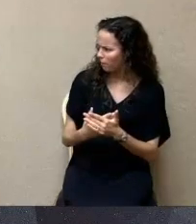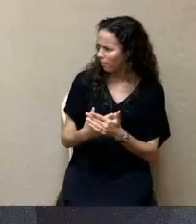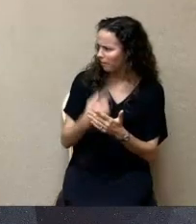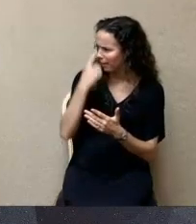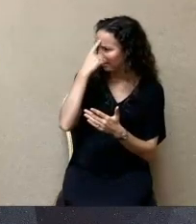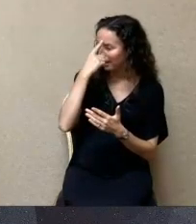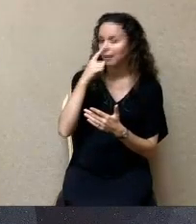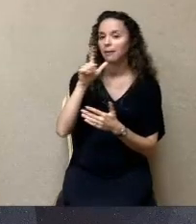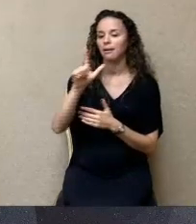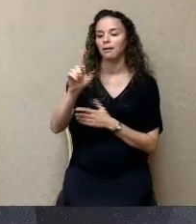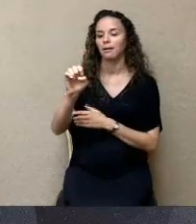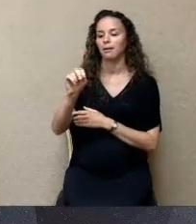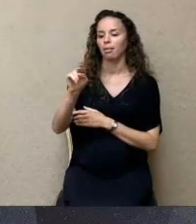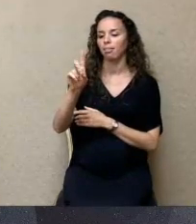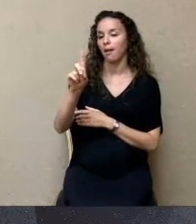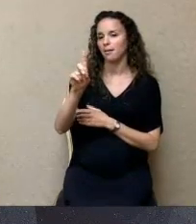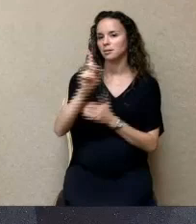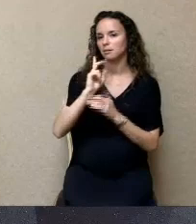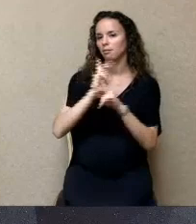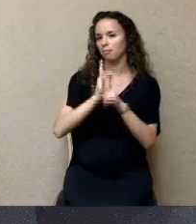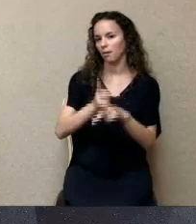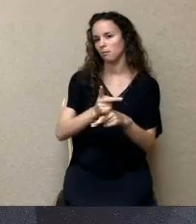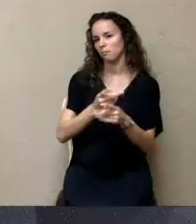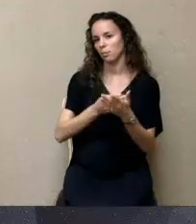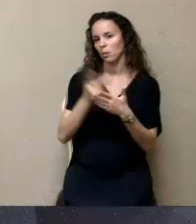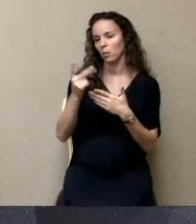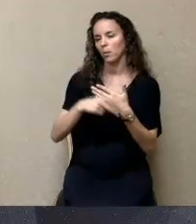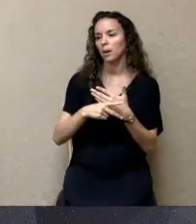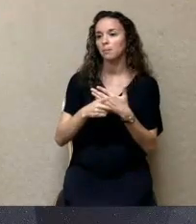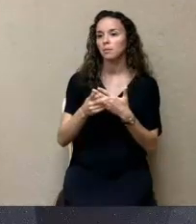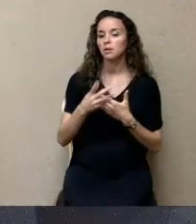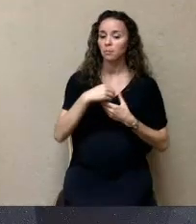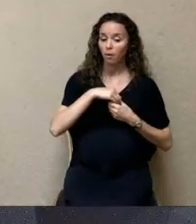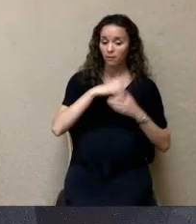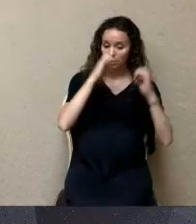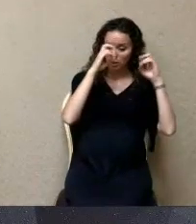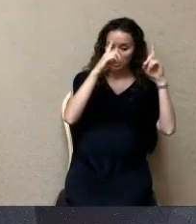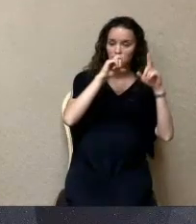And LEND is a piece of that educational part of it, but it's not just students.